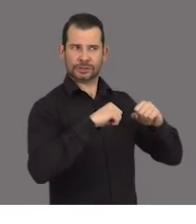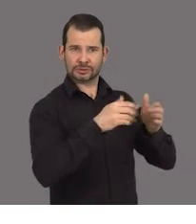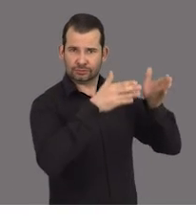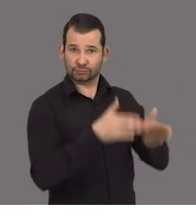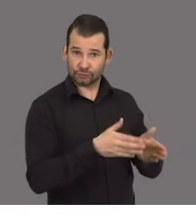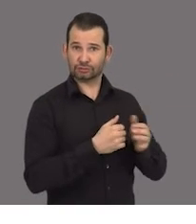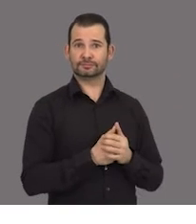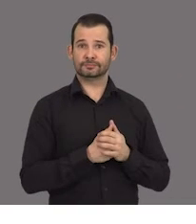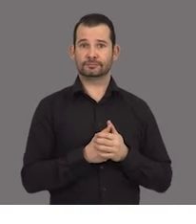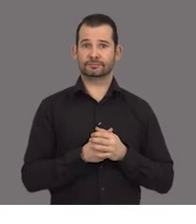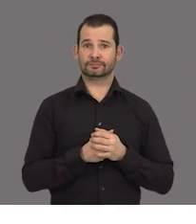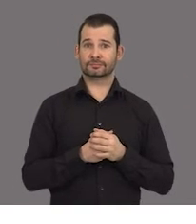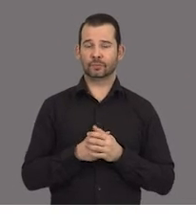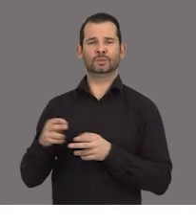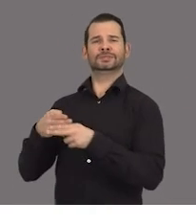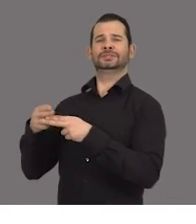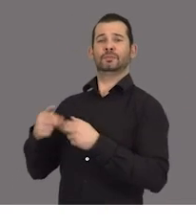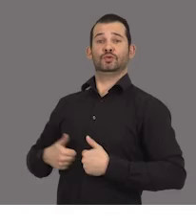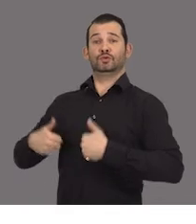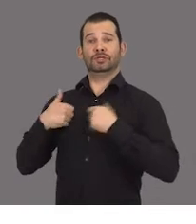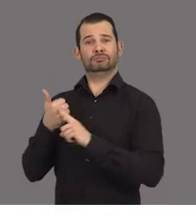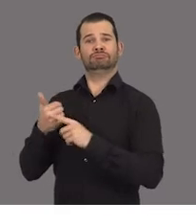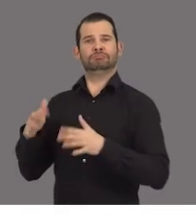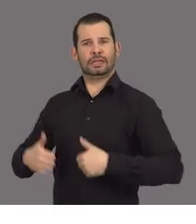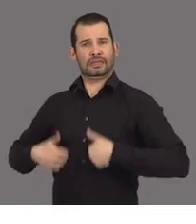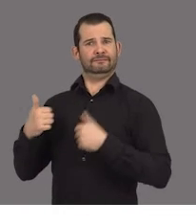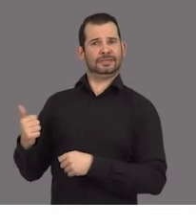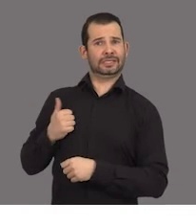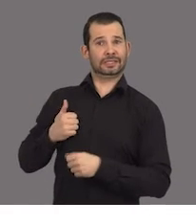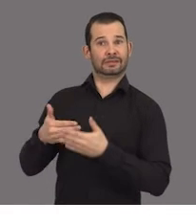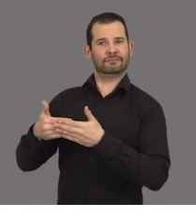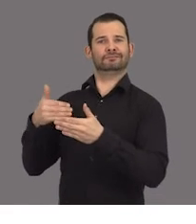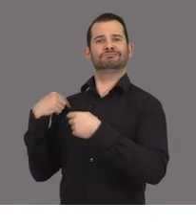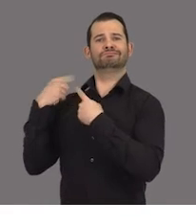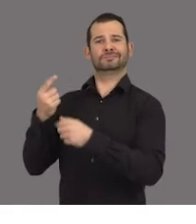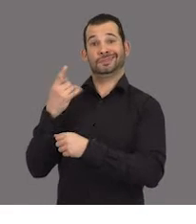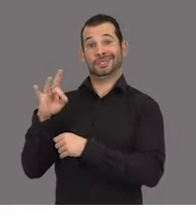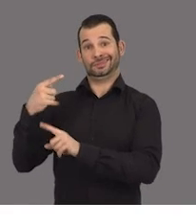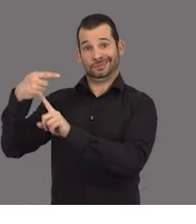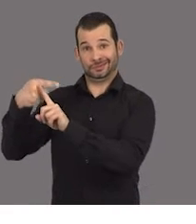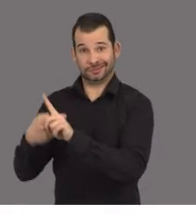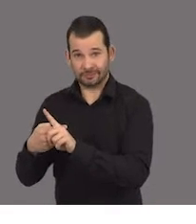a temporary resident who has lived in Canada for the previous 18 months, and